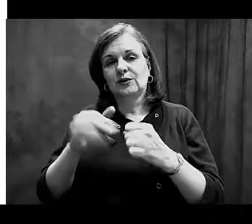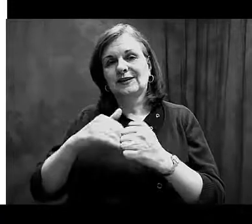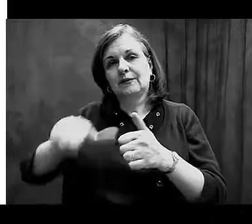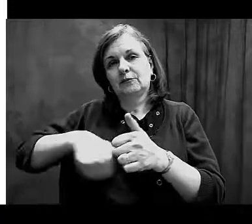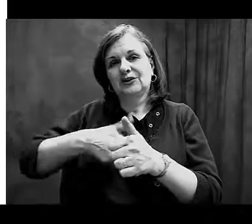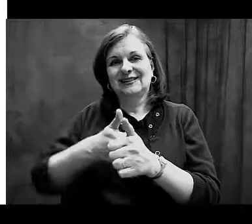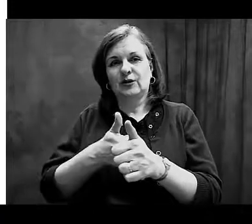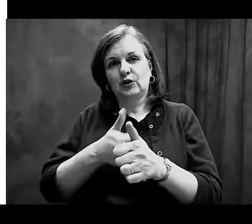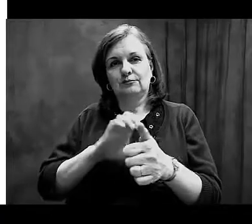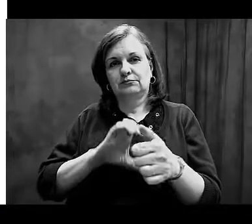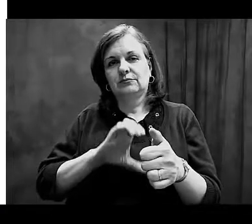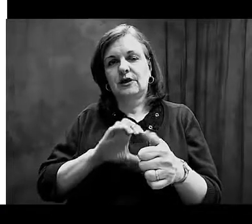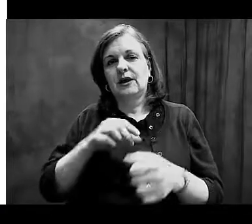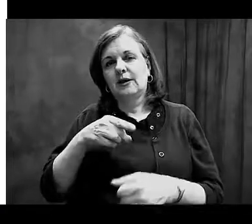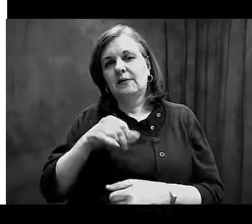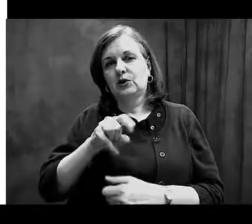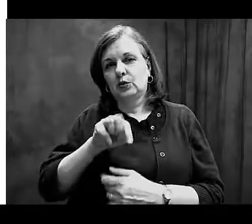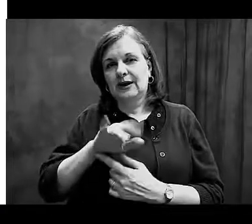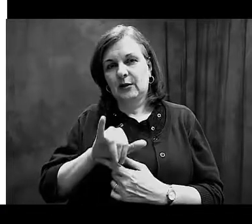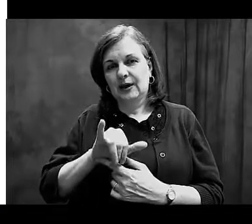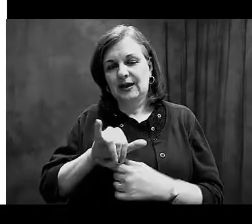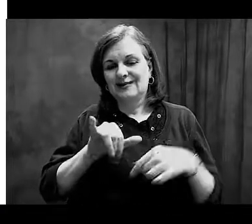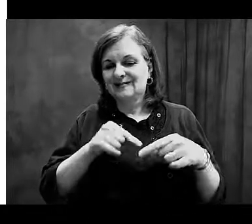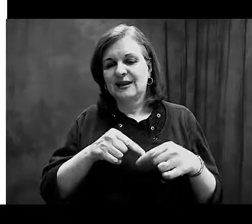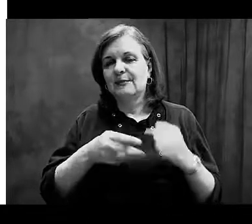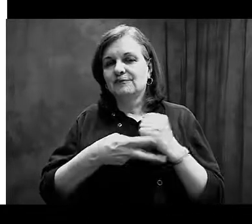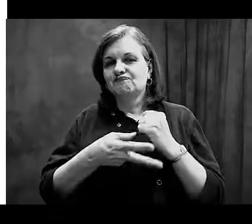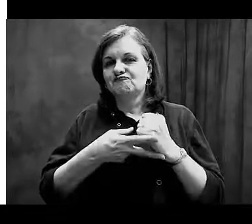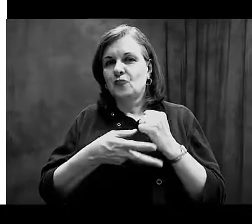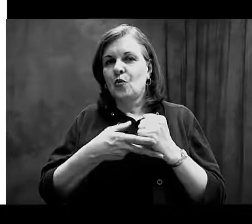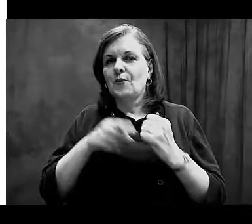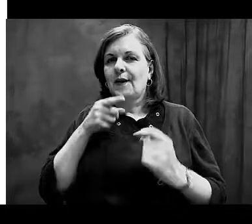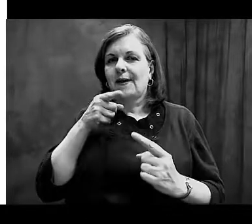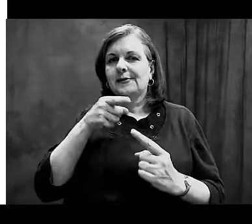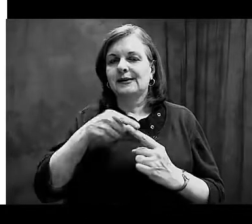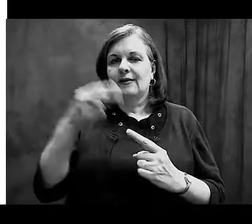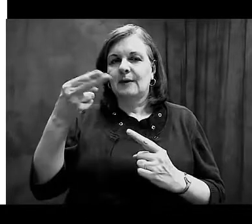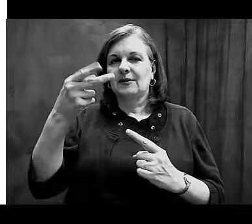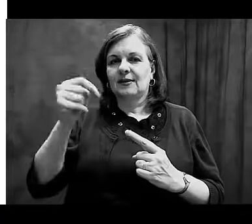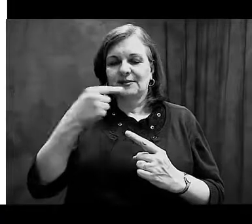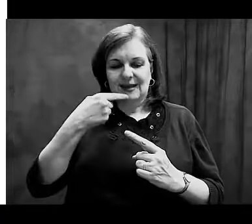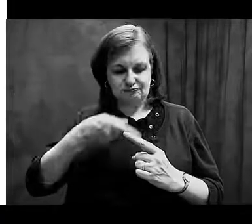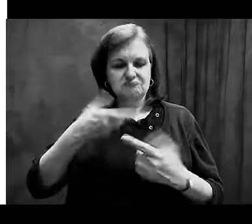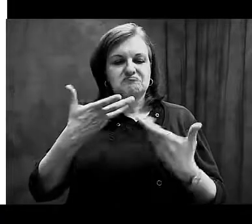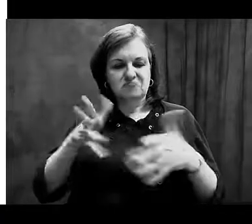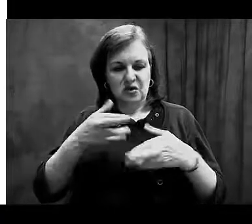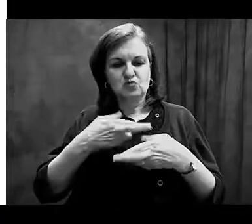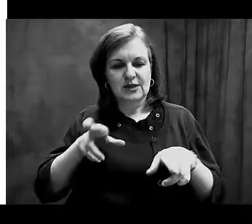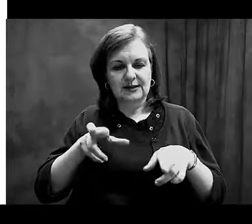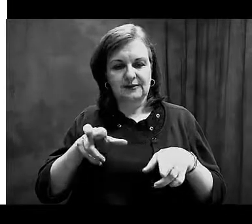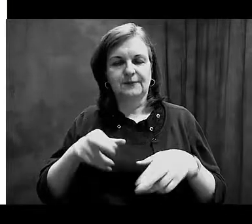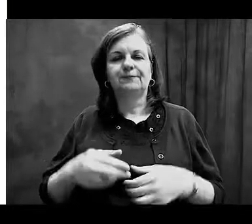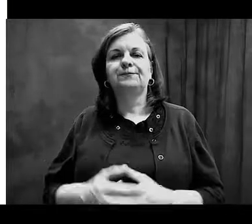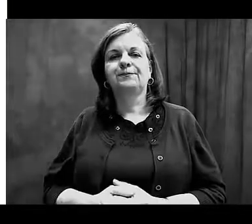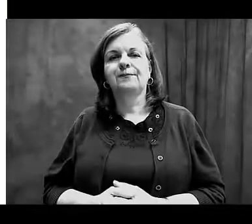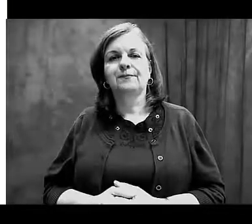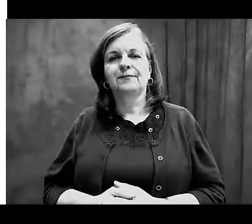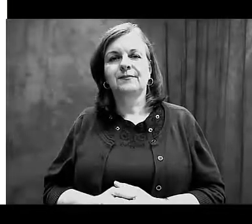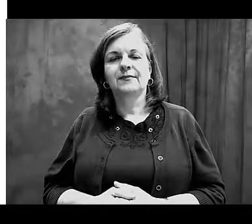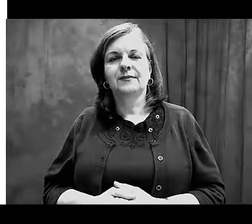stores them in the posterior pituitary but the posterior pituitary will not release them until the hypothalamus says so!